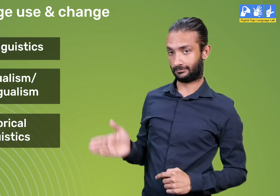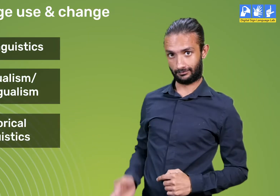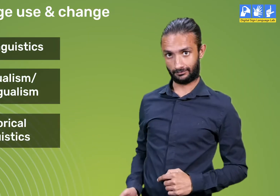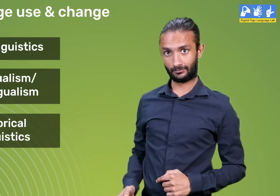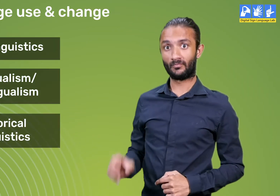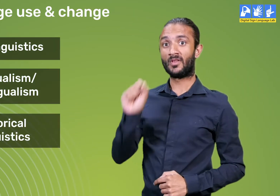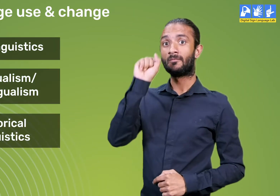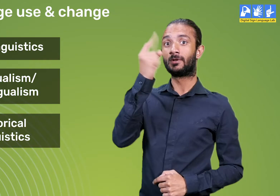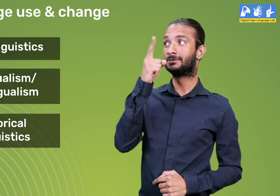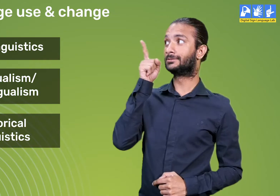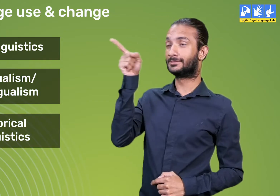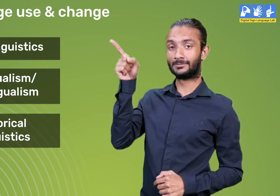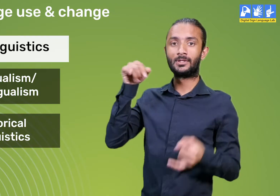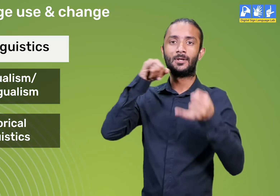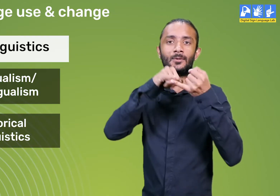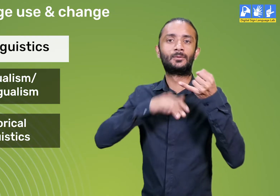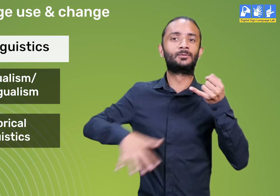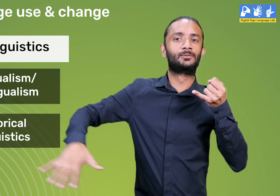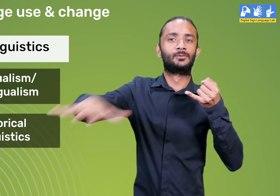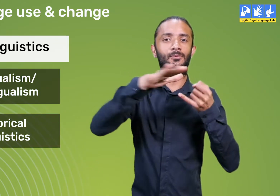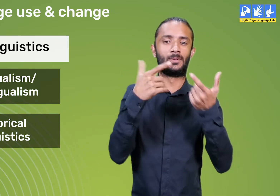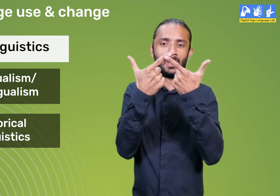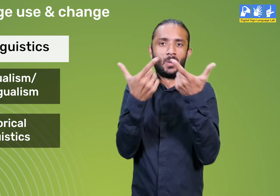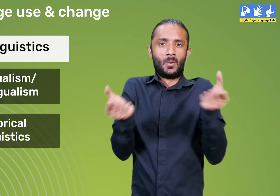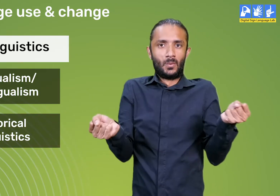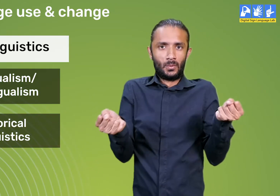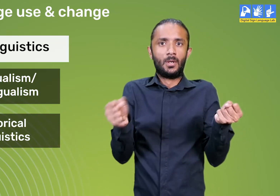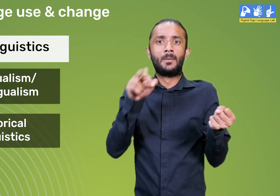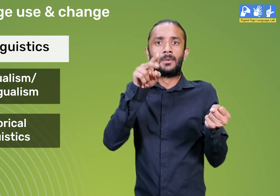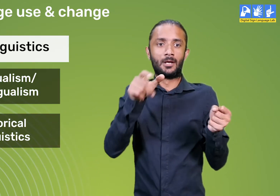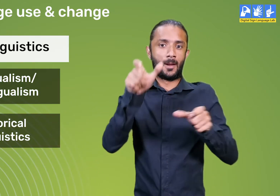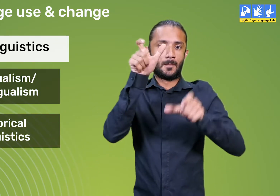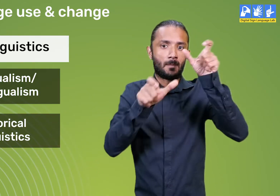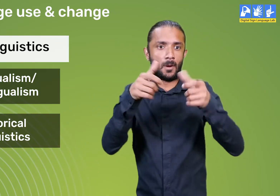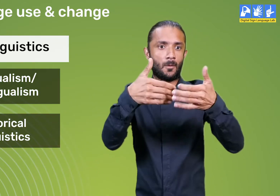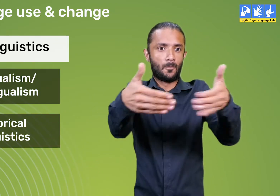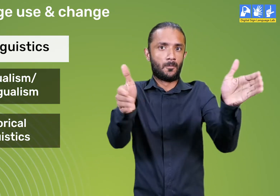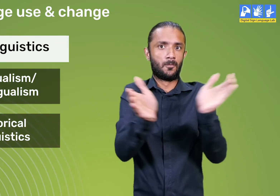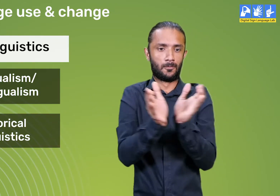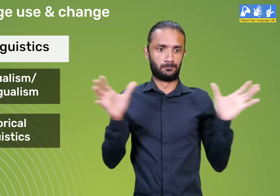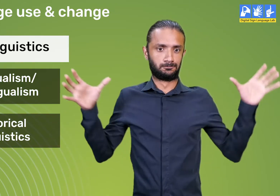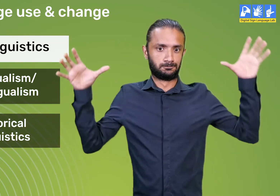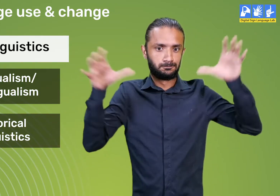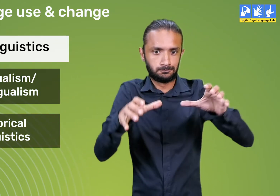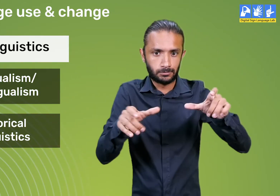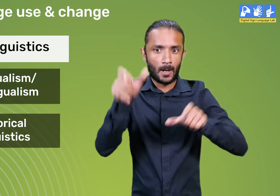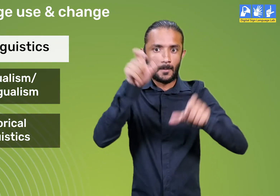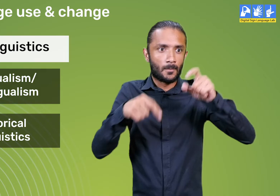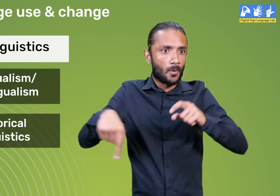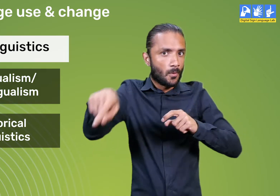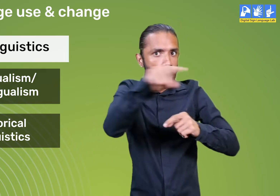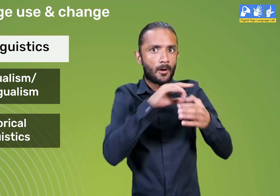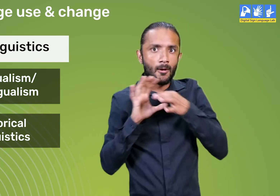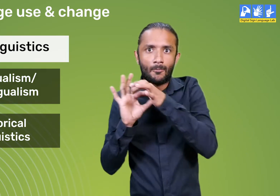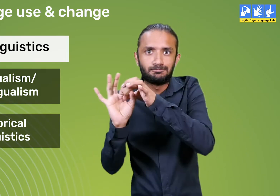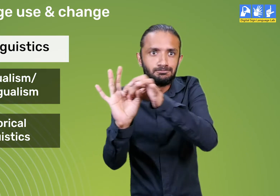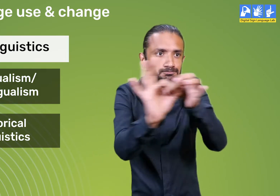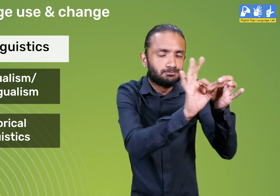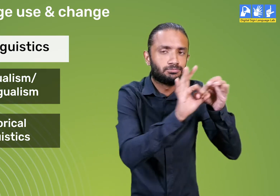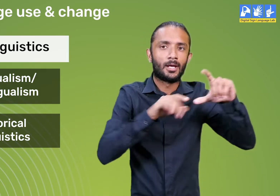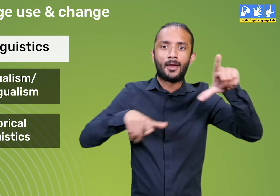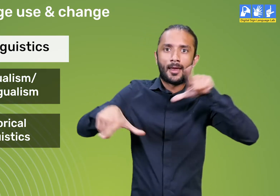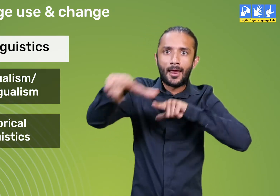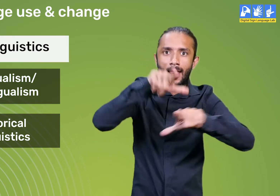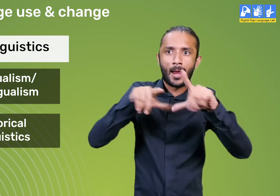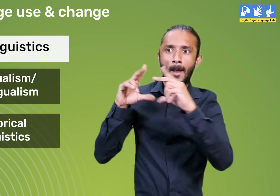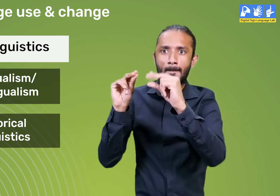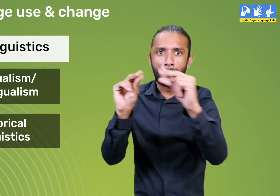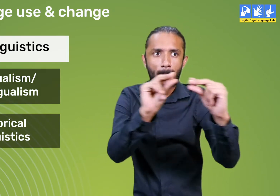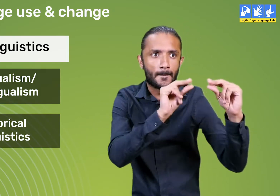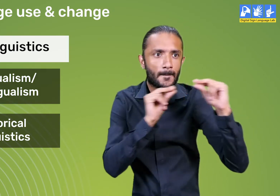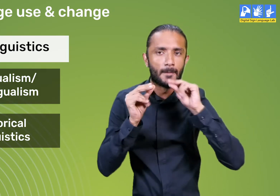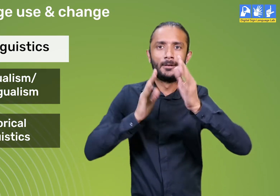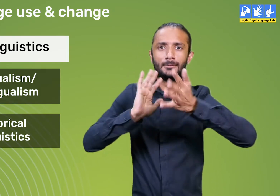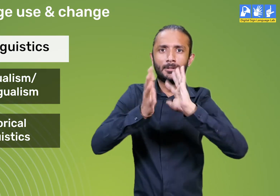first is sociolinguistics it means the group of people who communicate among themselves in spoken or sign language